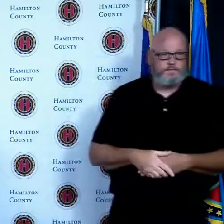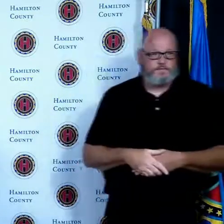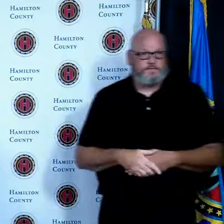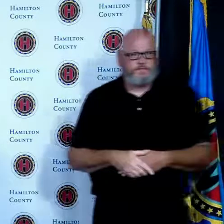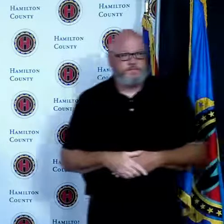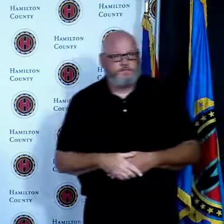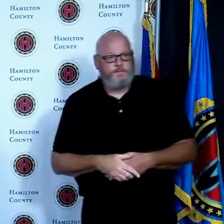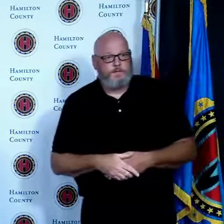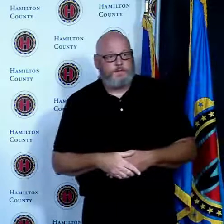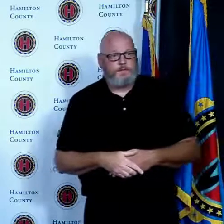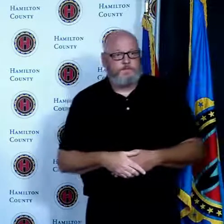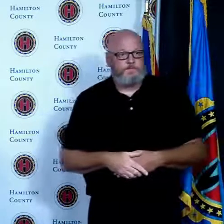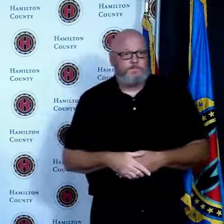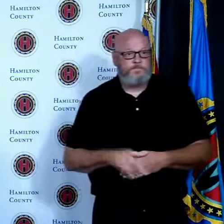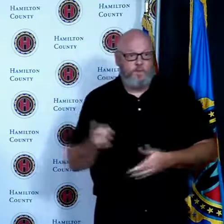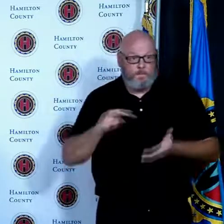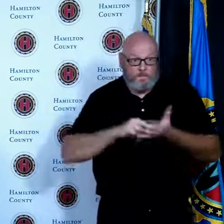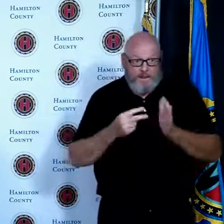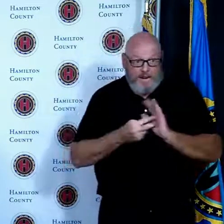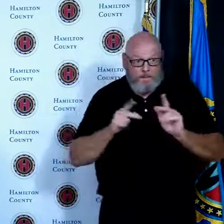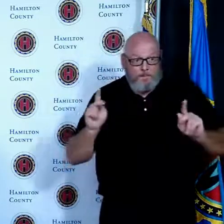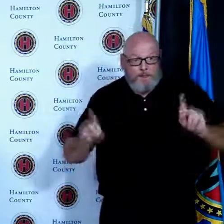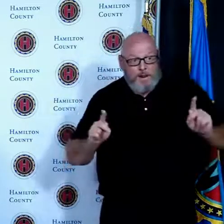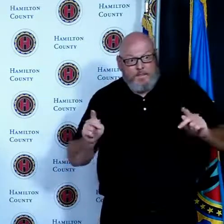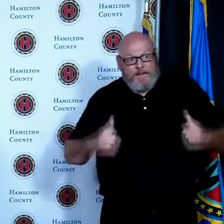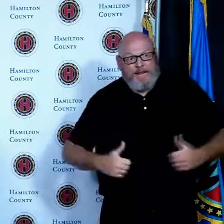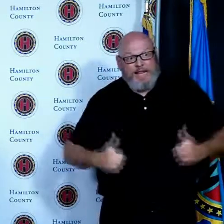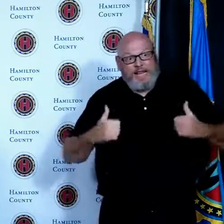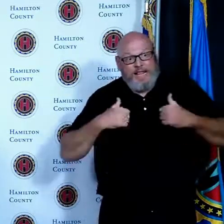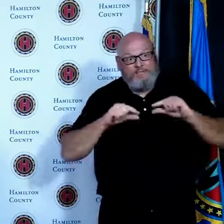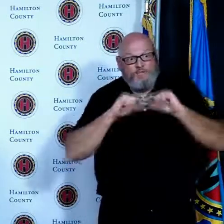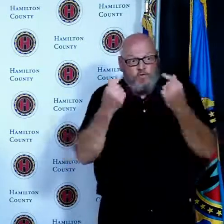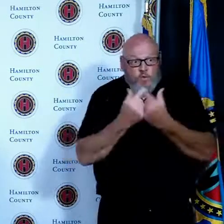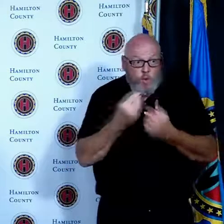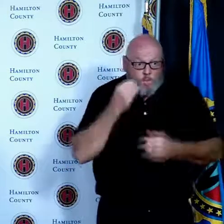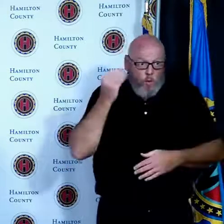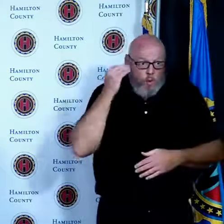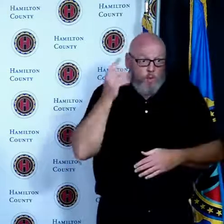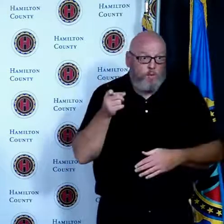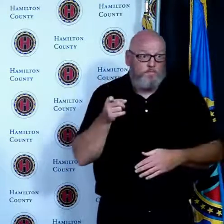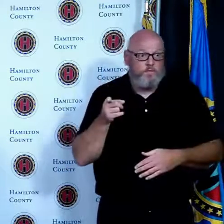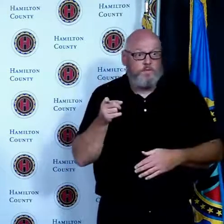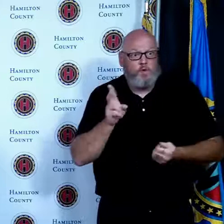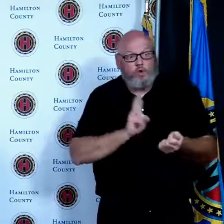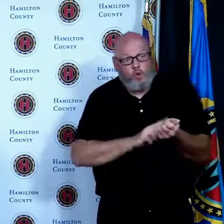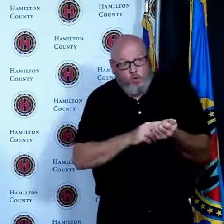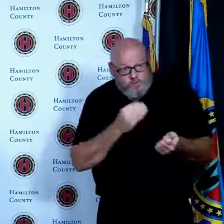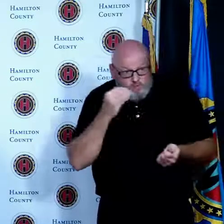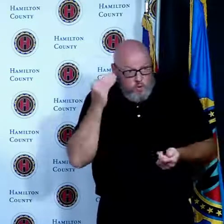we've seen through the National Guard with the pop-up testing or is that also included in the Health Collaborative's plan I